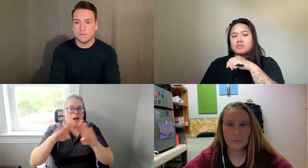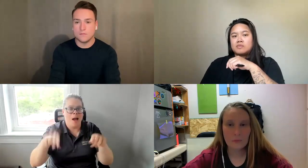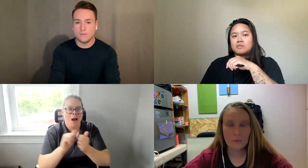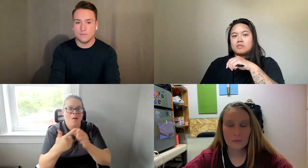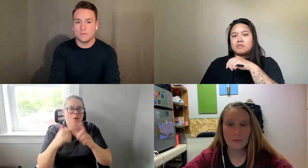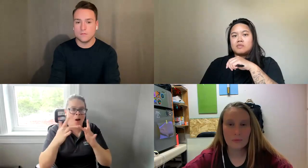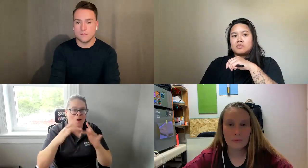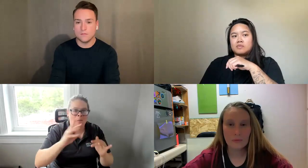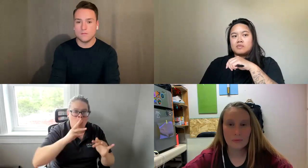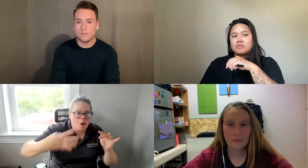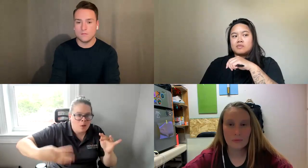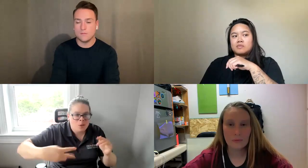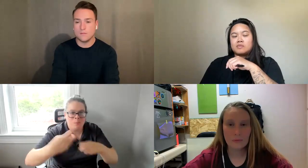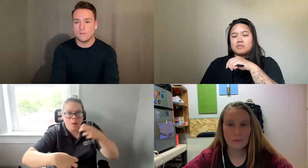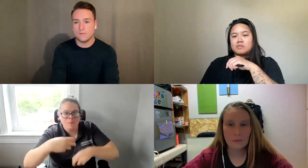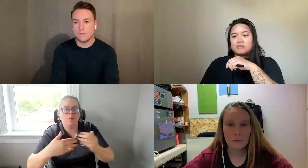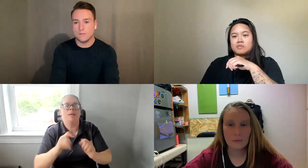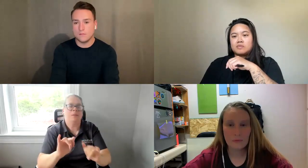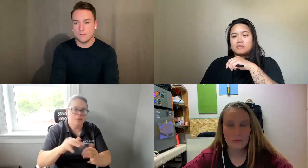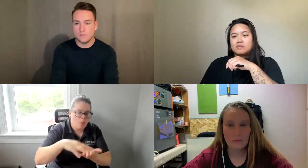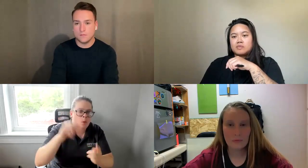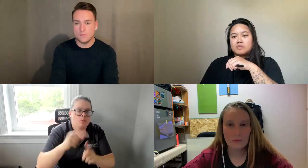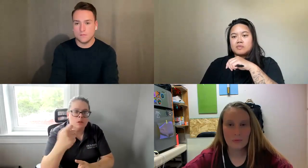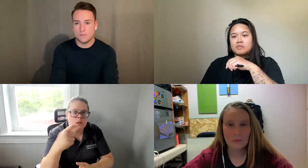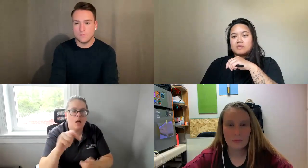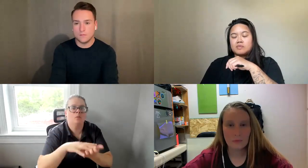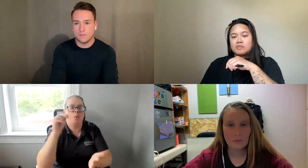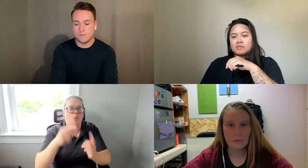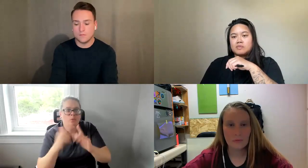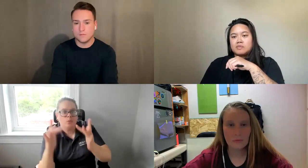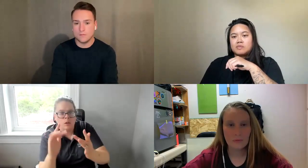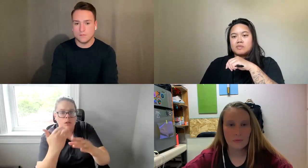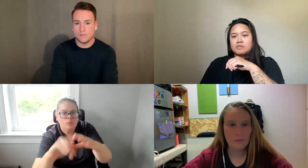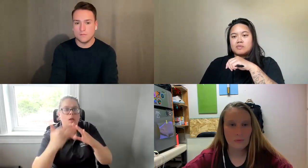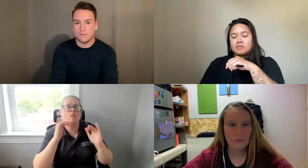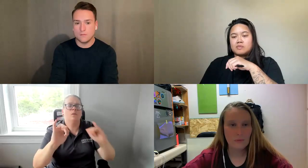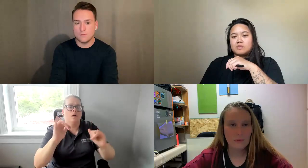So for people to make sure water is running in the house, everything is working in the